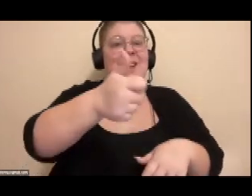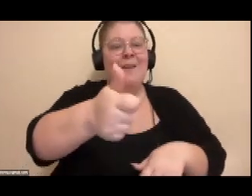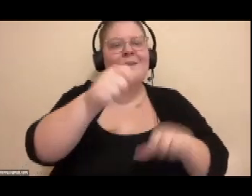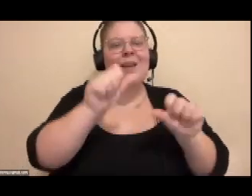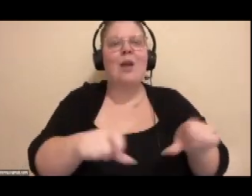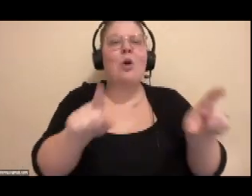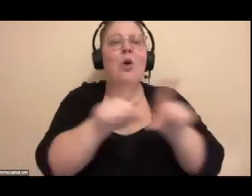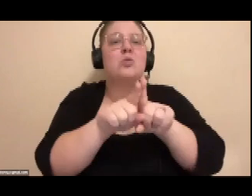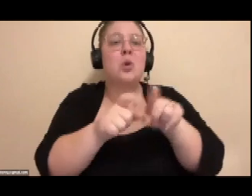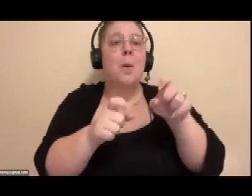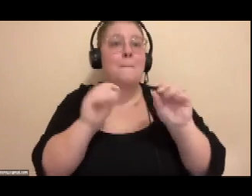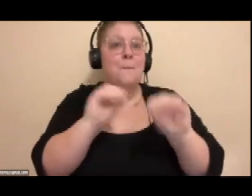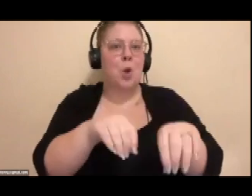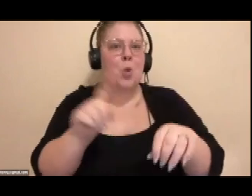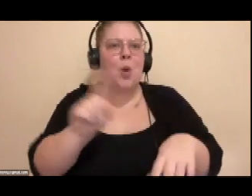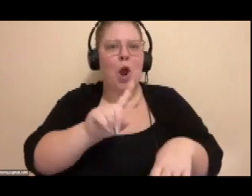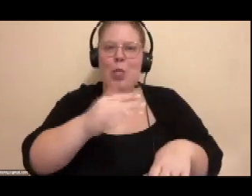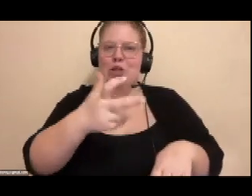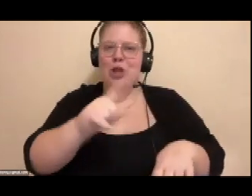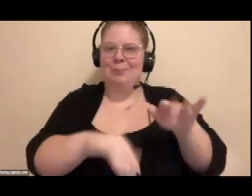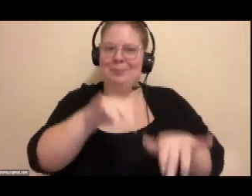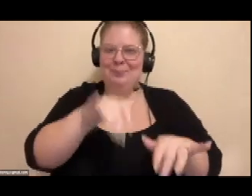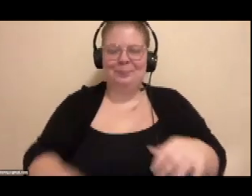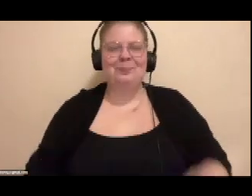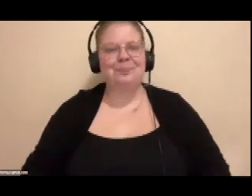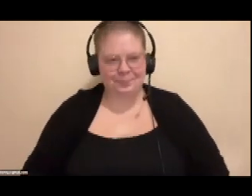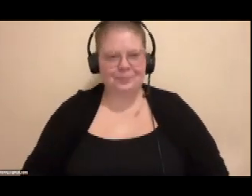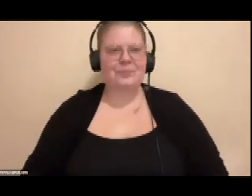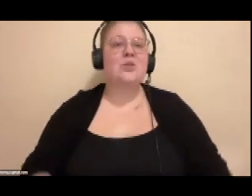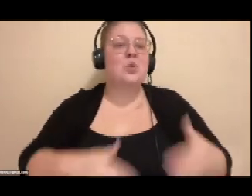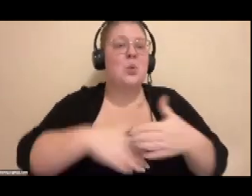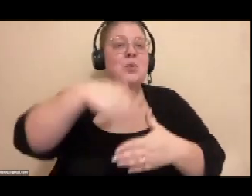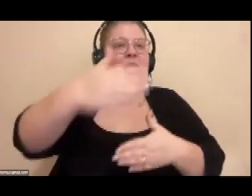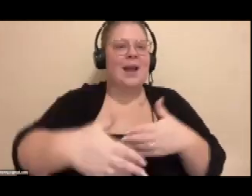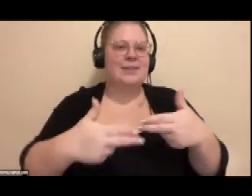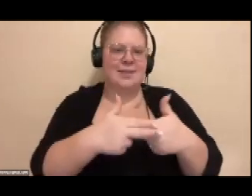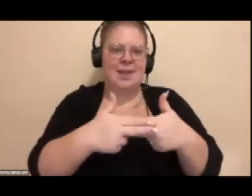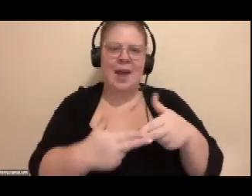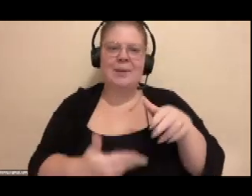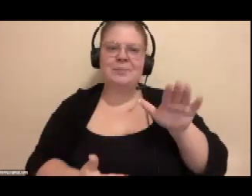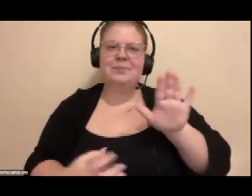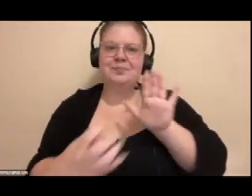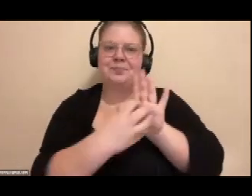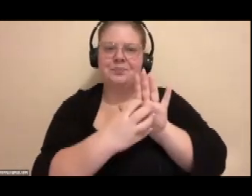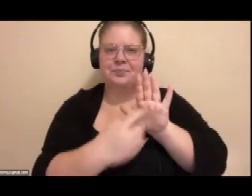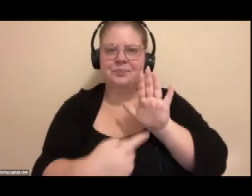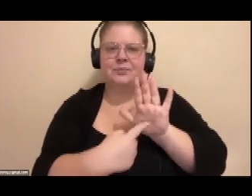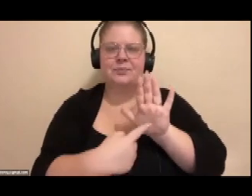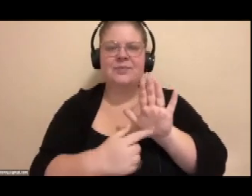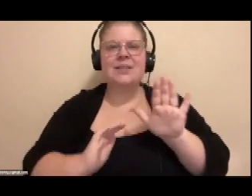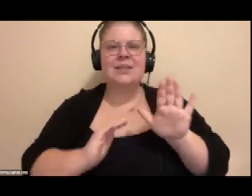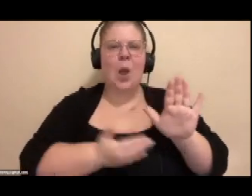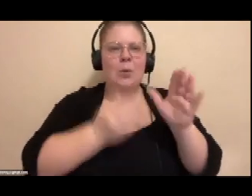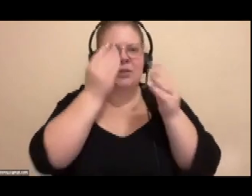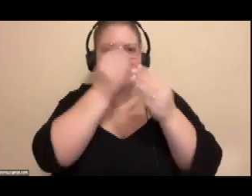Next slide please. Finally, this is a disclaimer. This series is being hosted